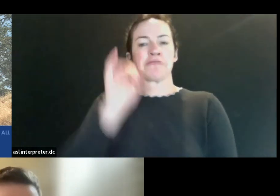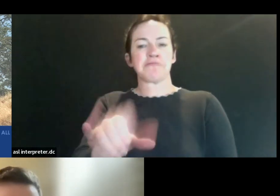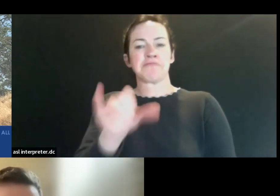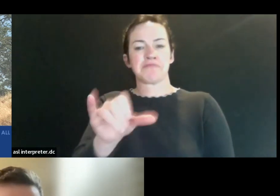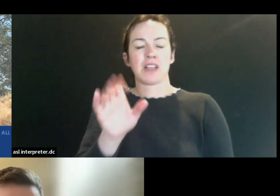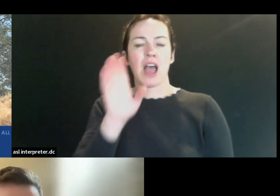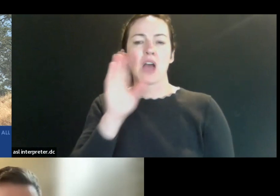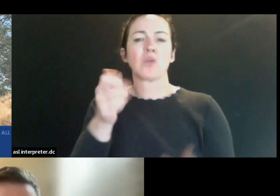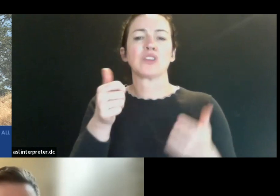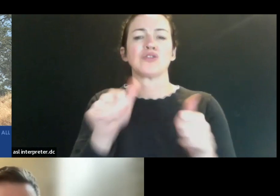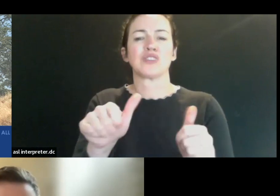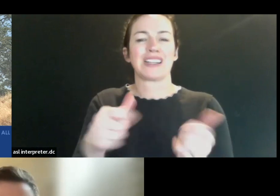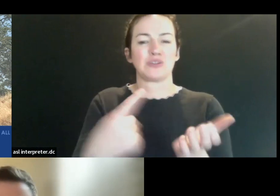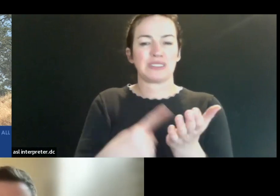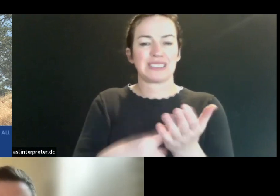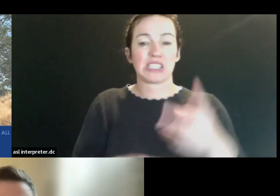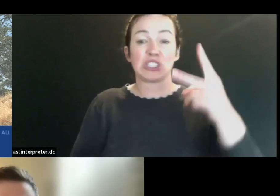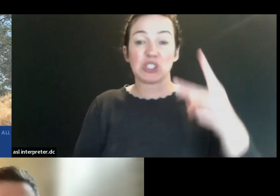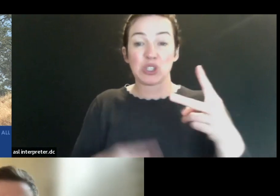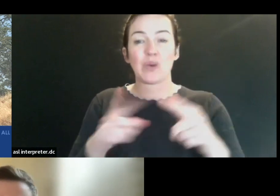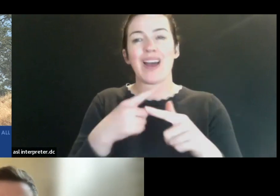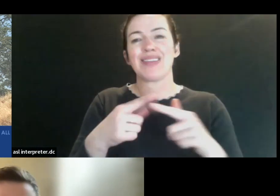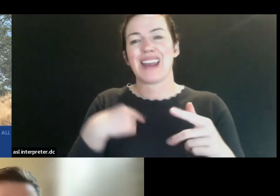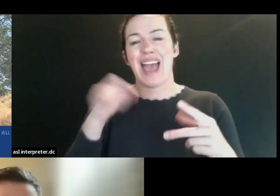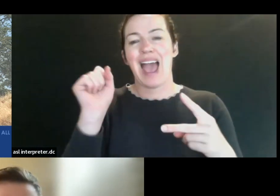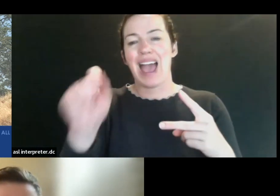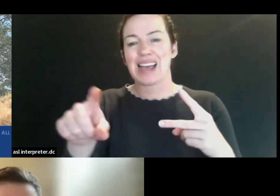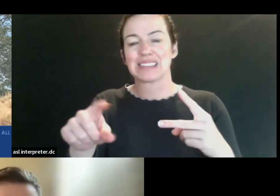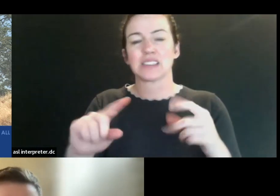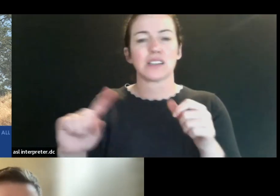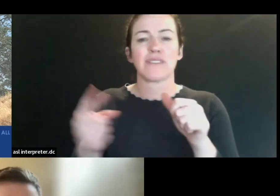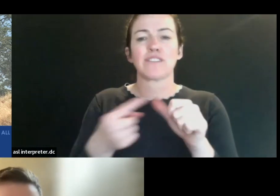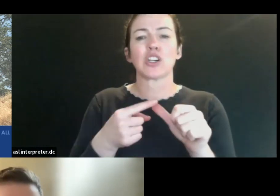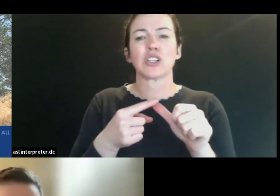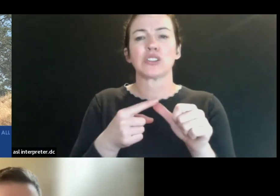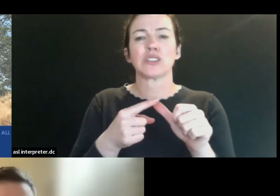address 2 of them and then ask you a question. The first is that I know you were talking